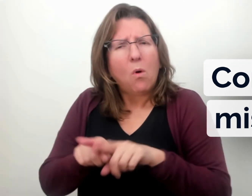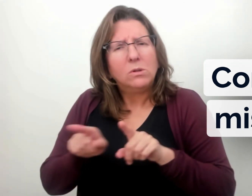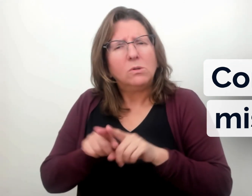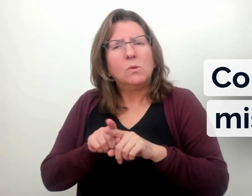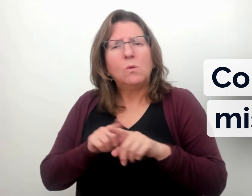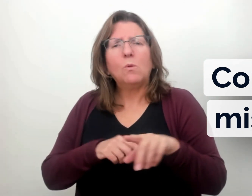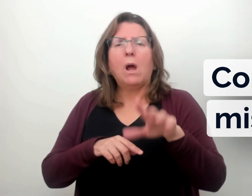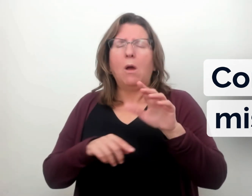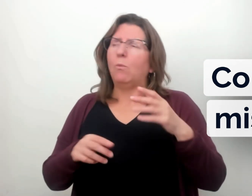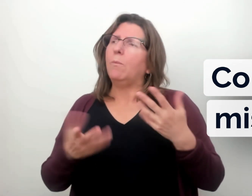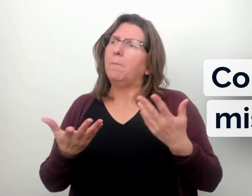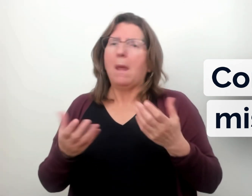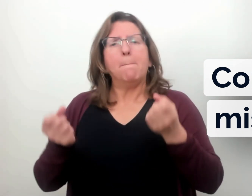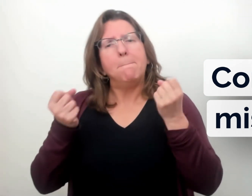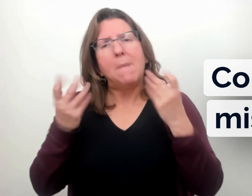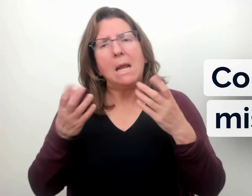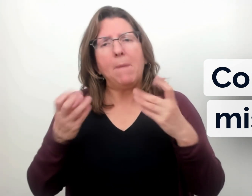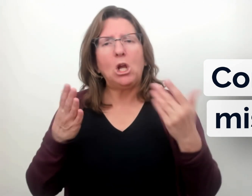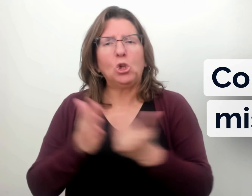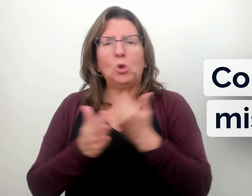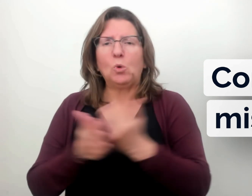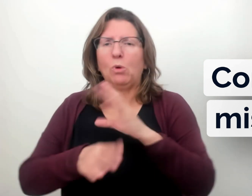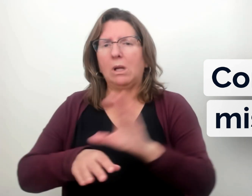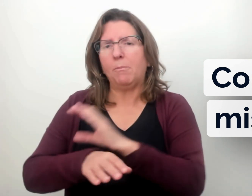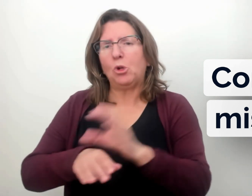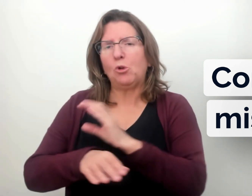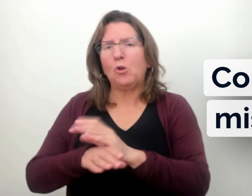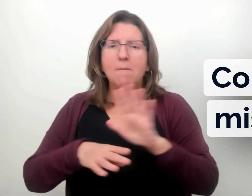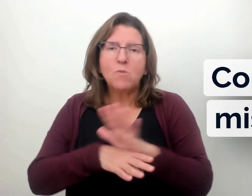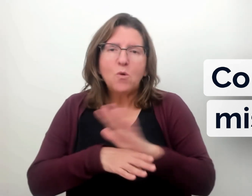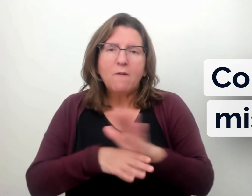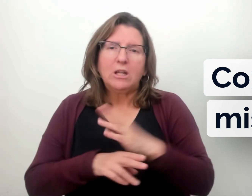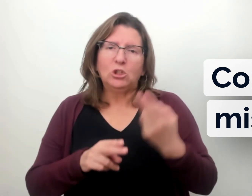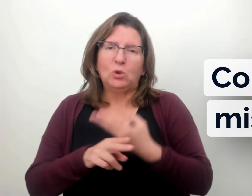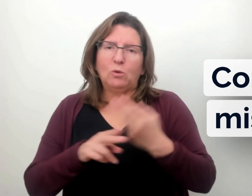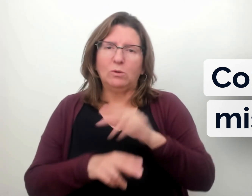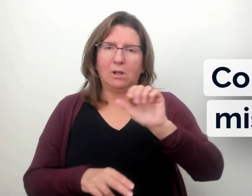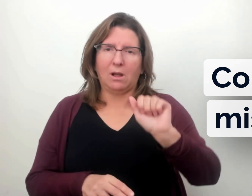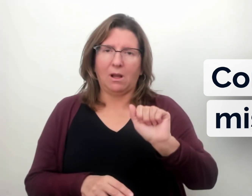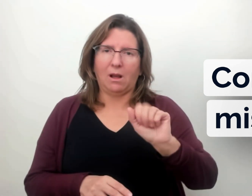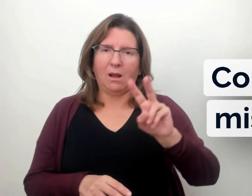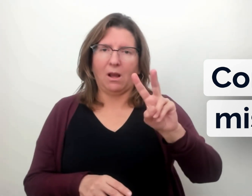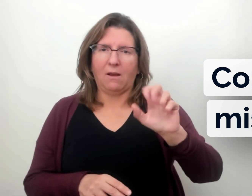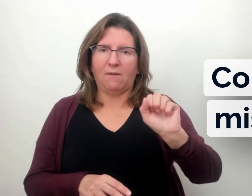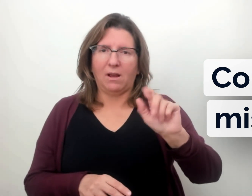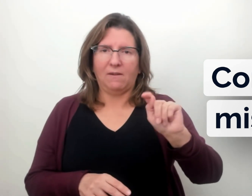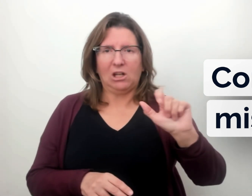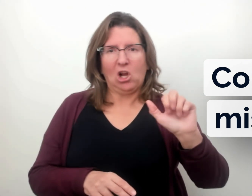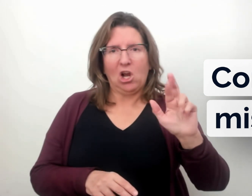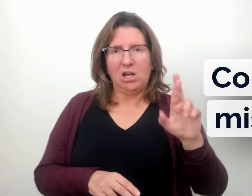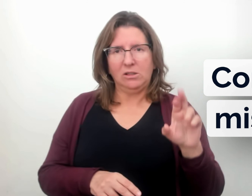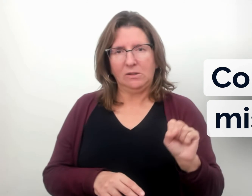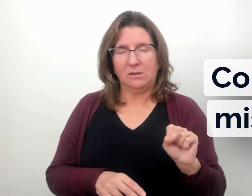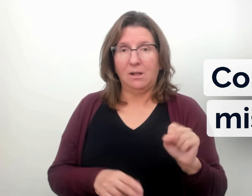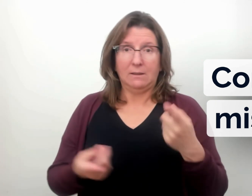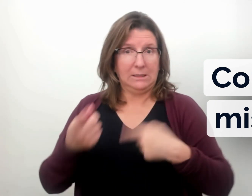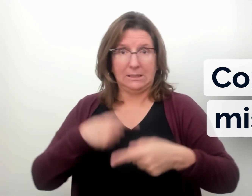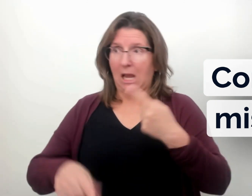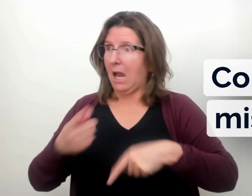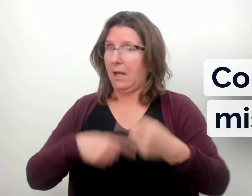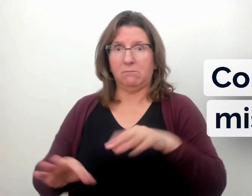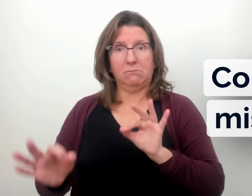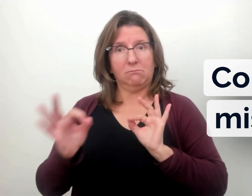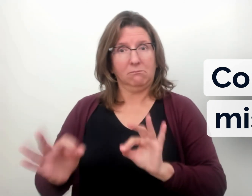Another example of where facial grammar isn't done well is for avatars that use sign language!